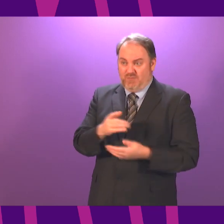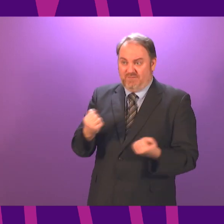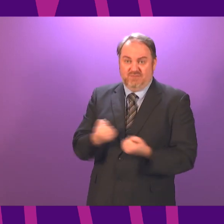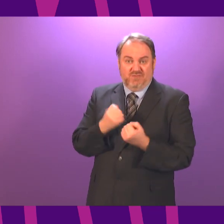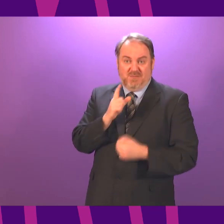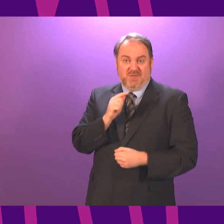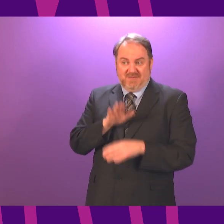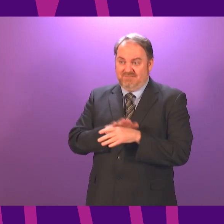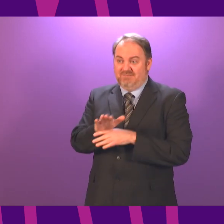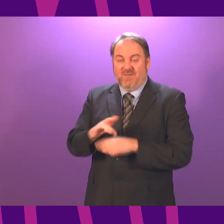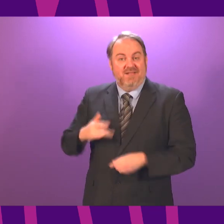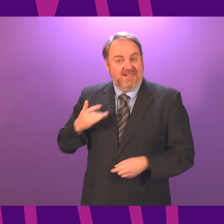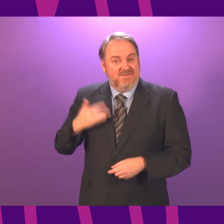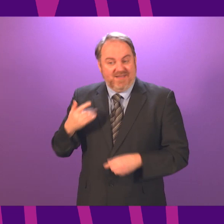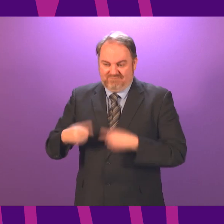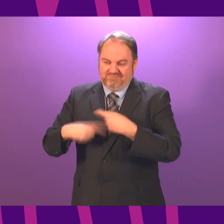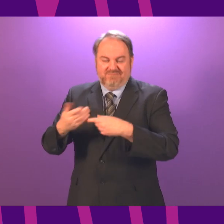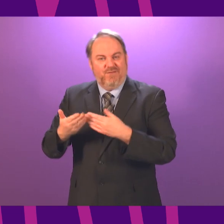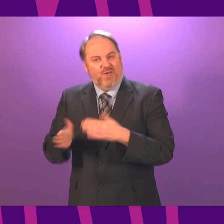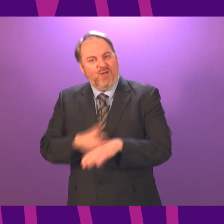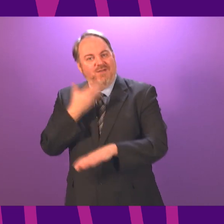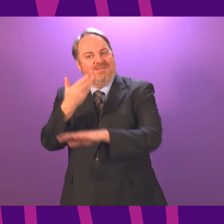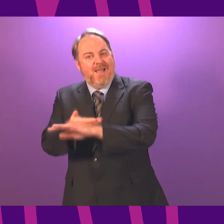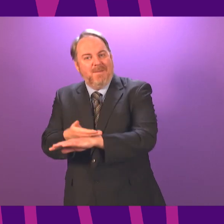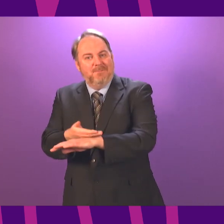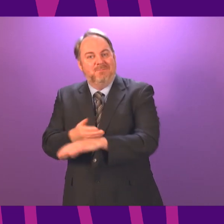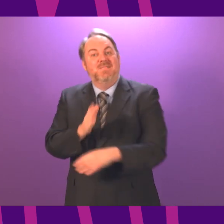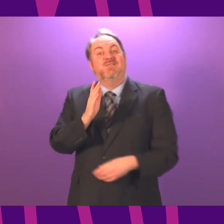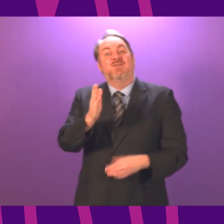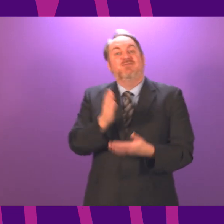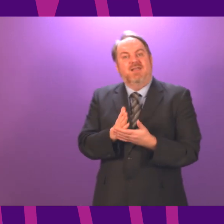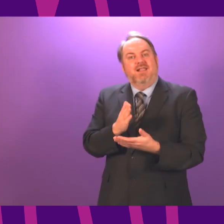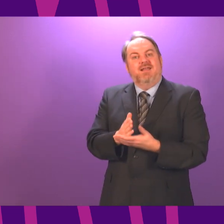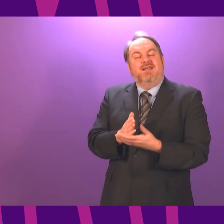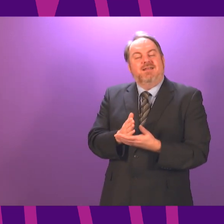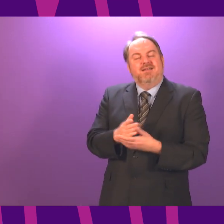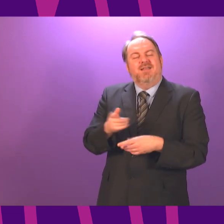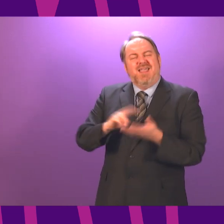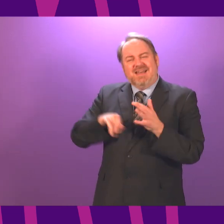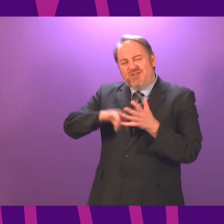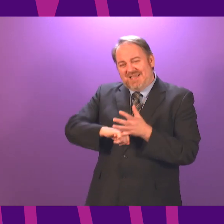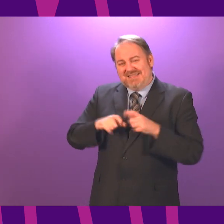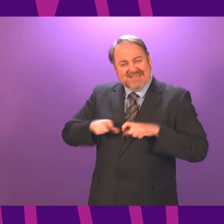going on to live a long life. The NHS is open, and everyone should feel able to use it.